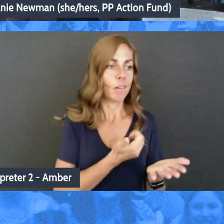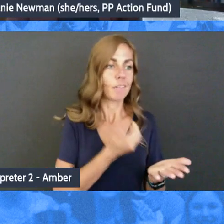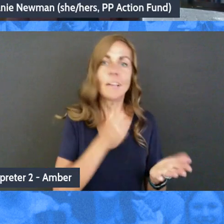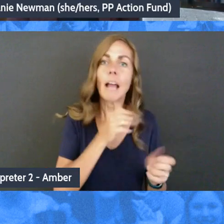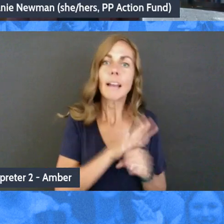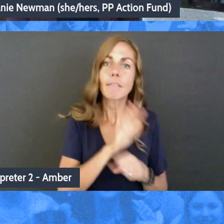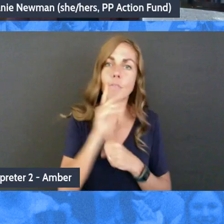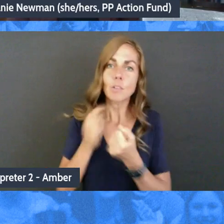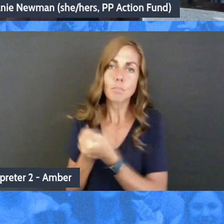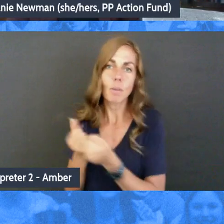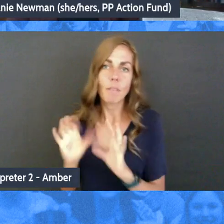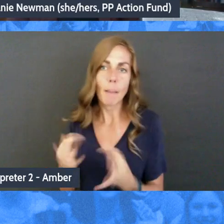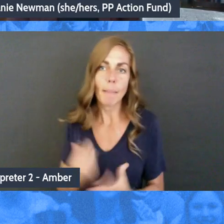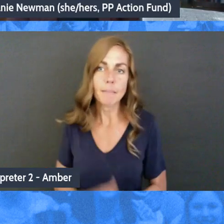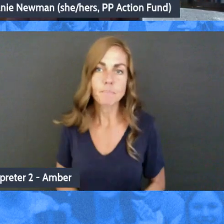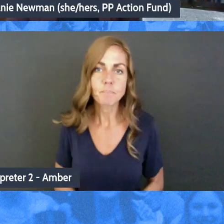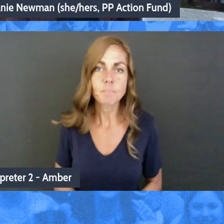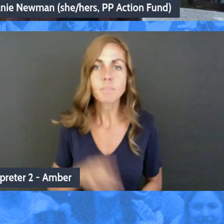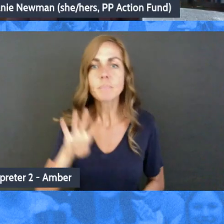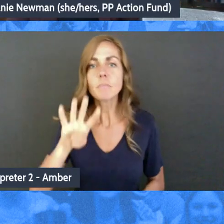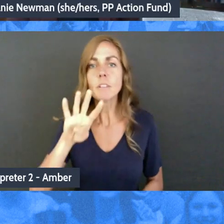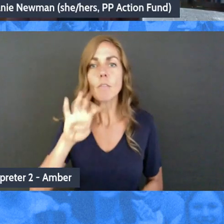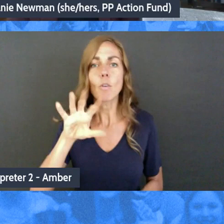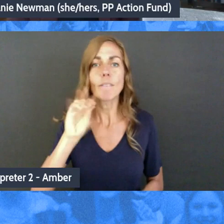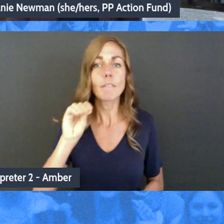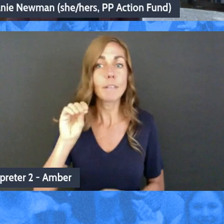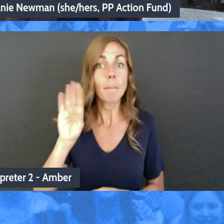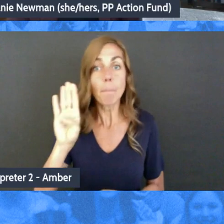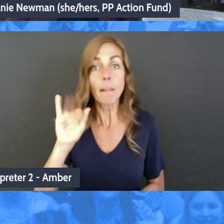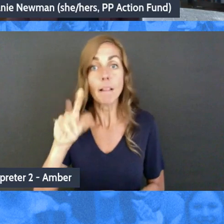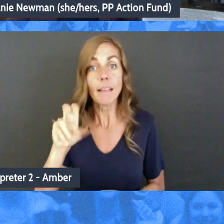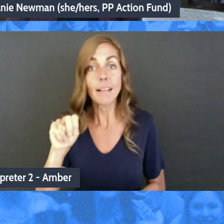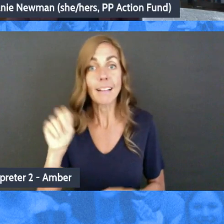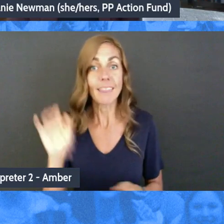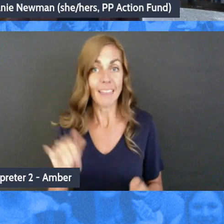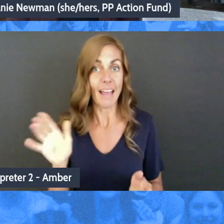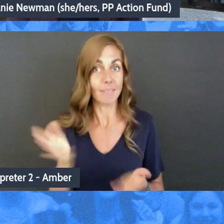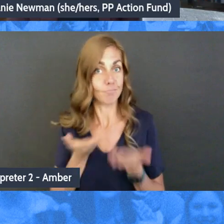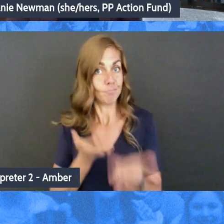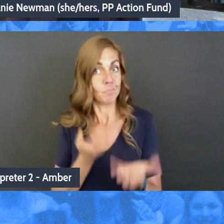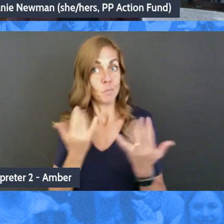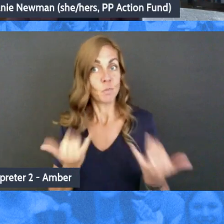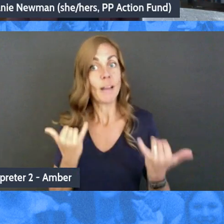So there's a 450 billion package that's on the table right now that will do all of these things